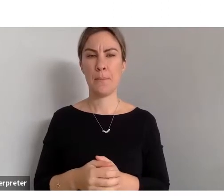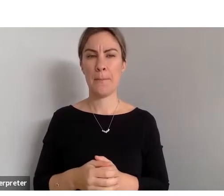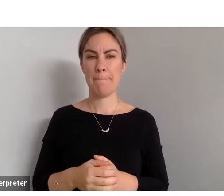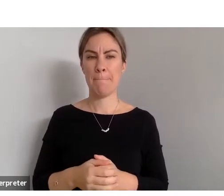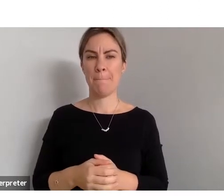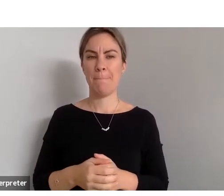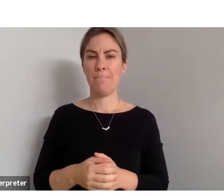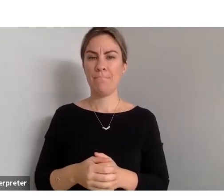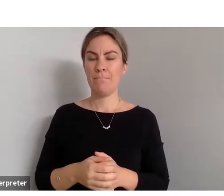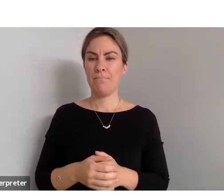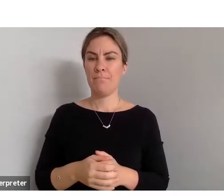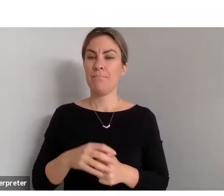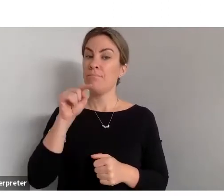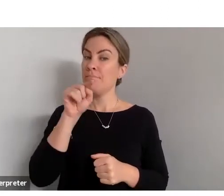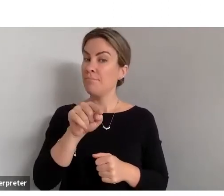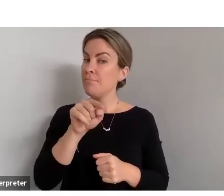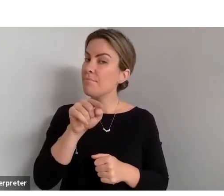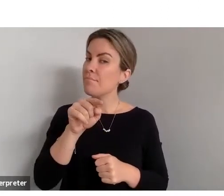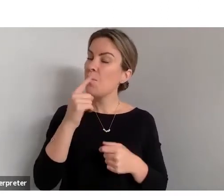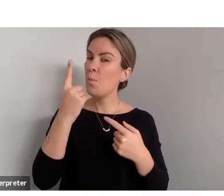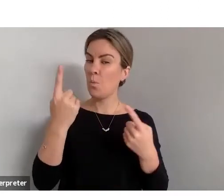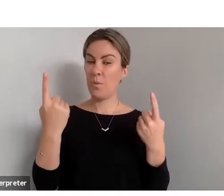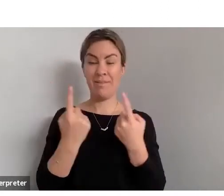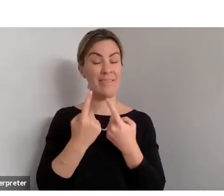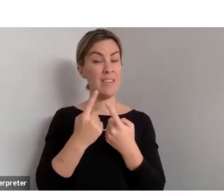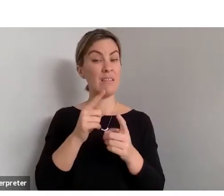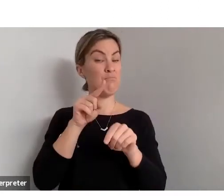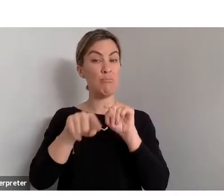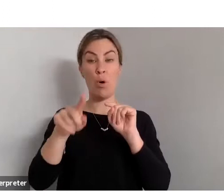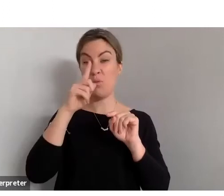This is one that most people don't think about as an accessibility function.